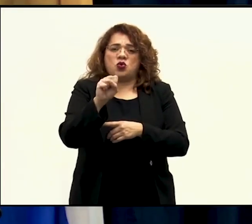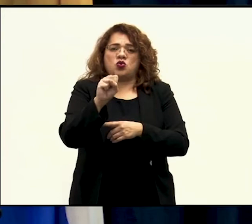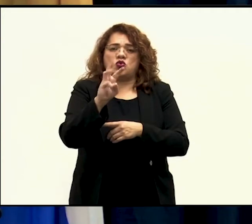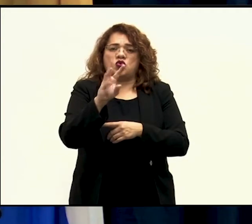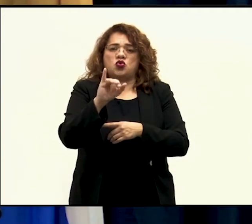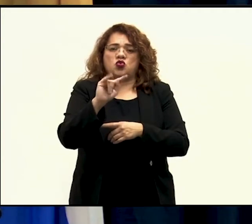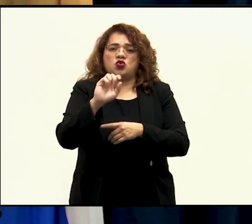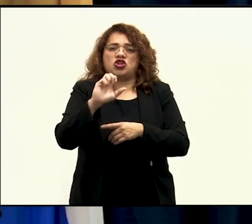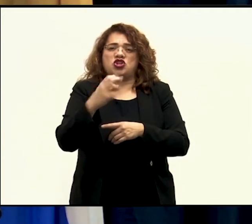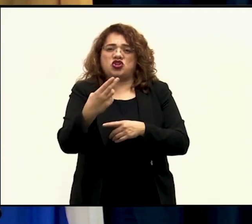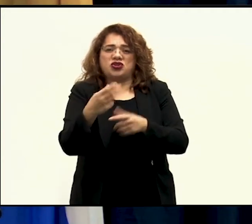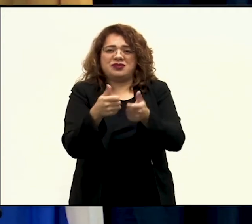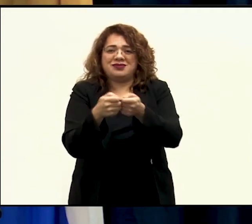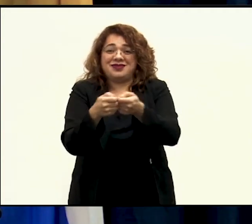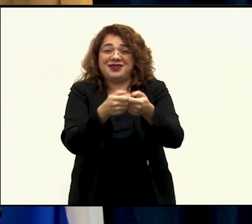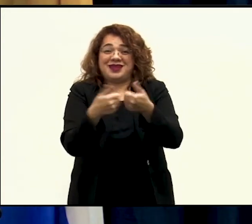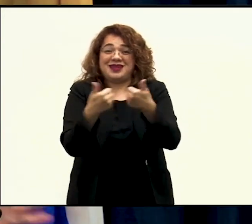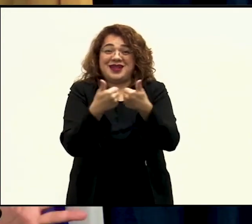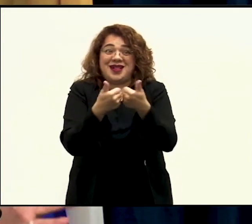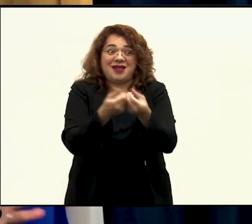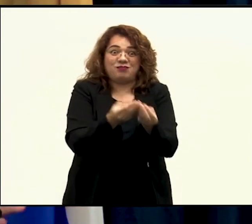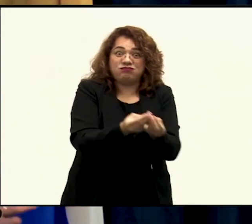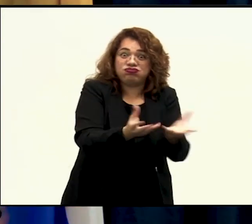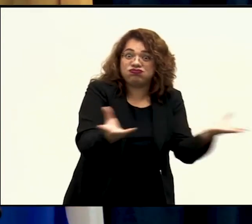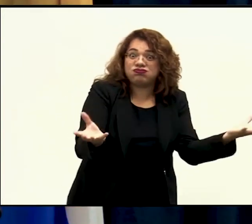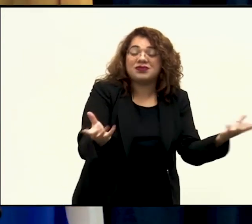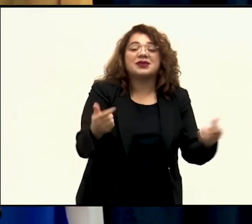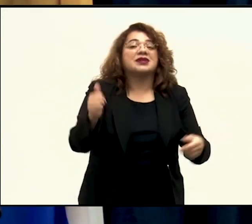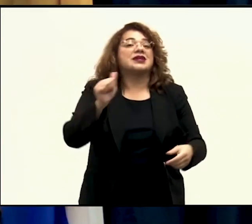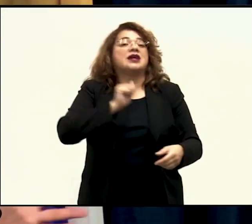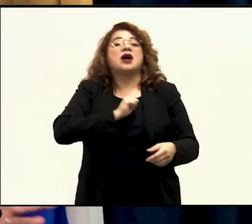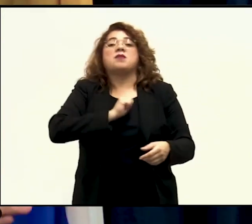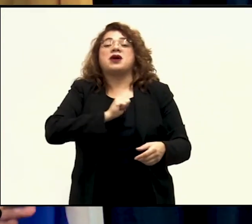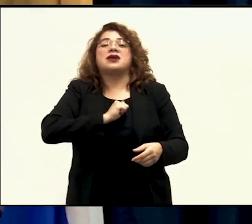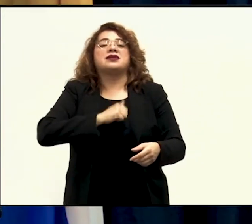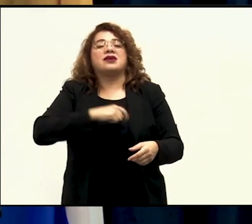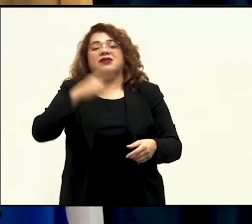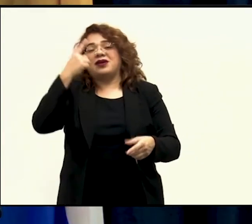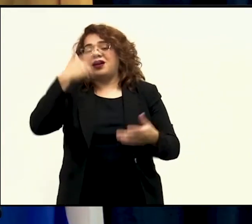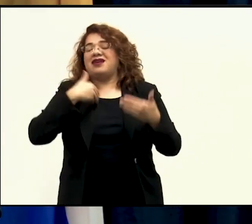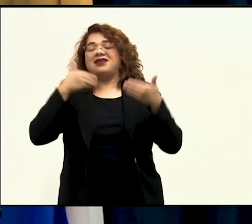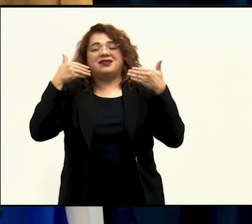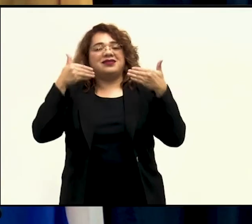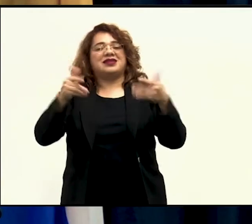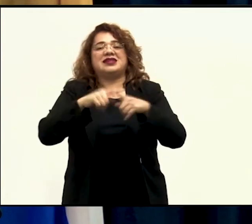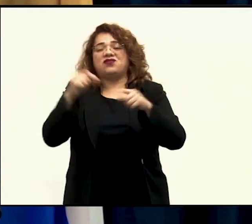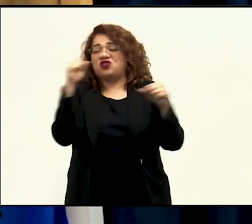I'm a, I'm a kind of everything on the table person. I think we should just try whatever we can to get more people vaccinated.